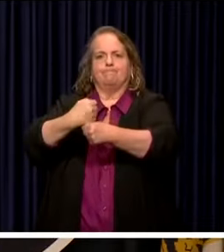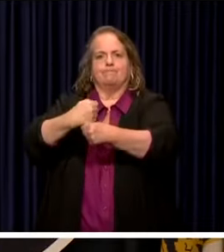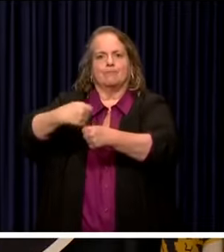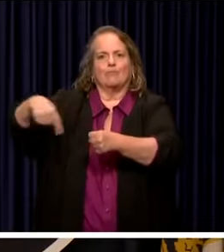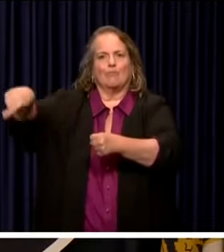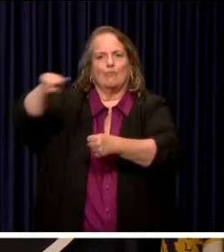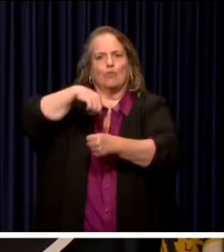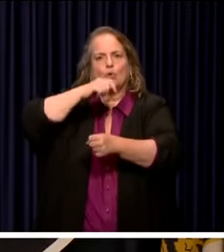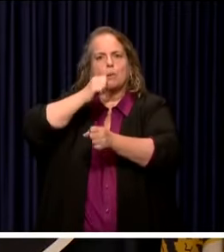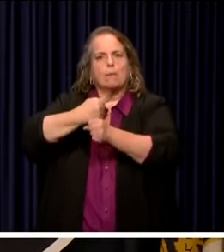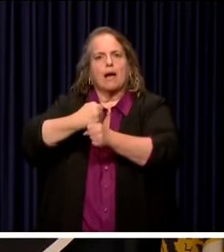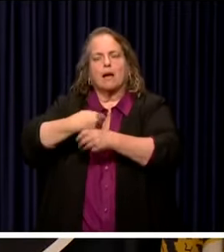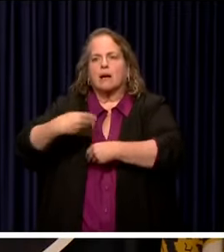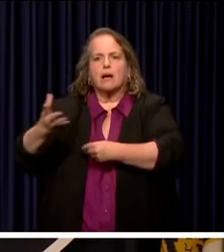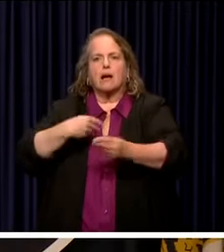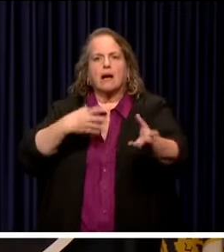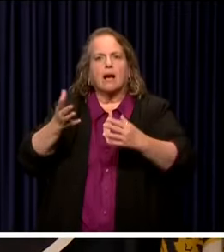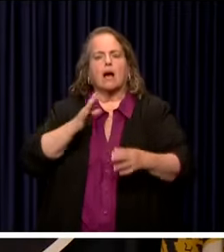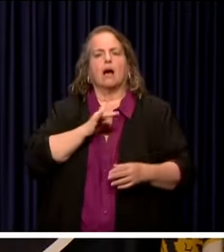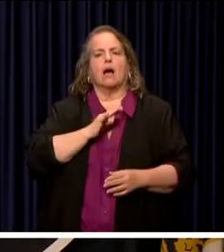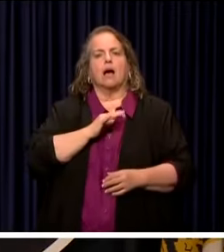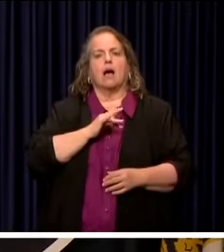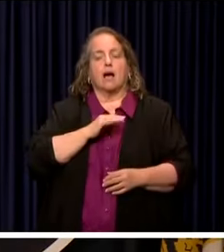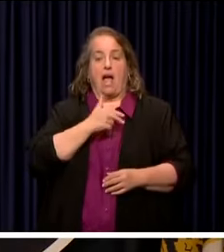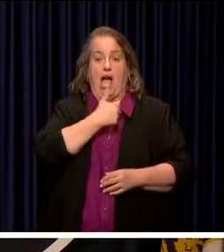SINCE YESTERDAY THAT HAVE TESTED